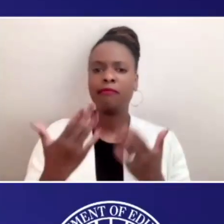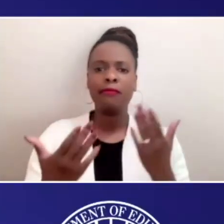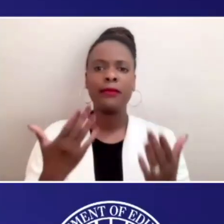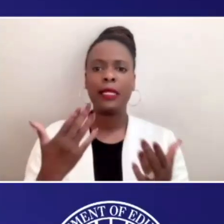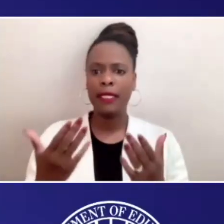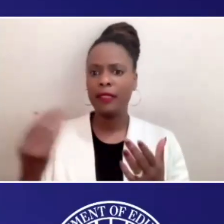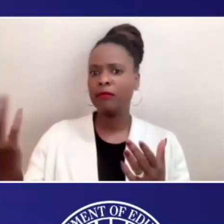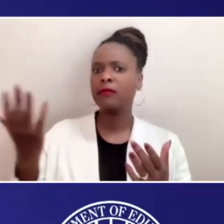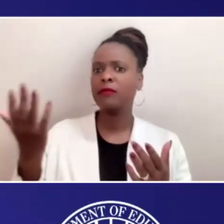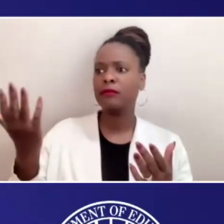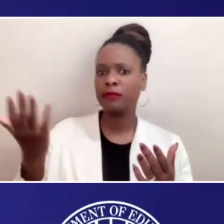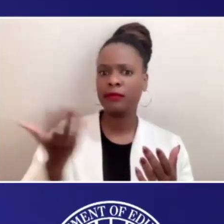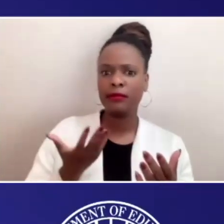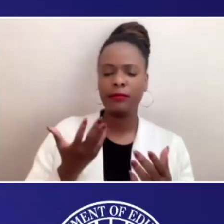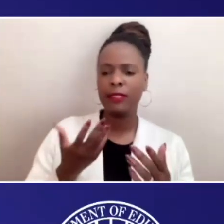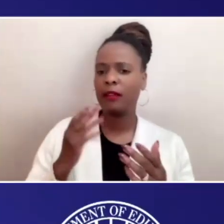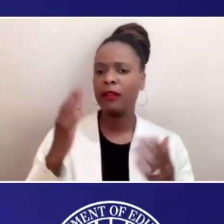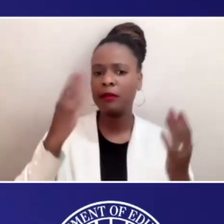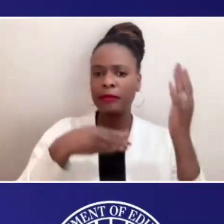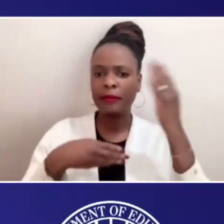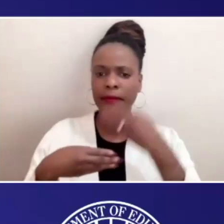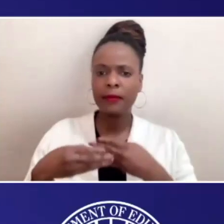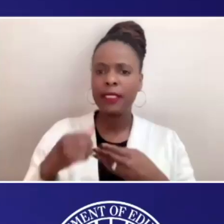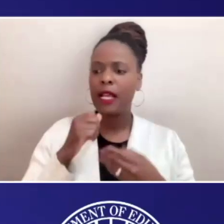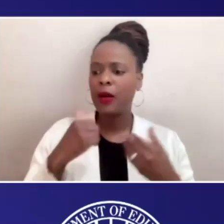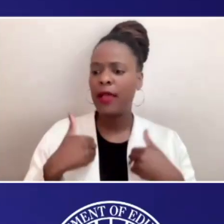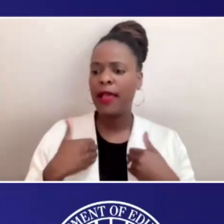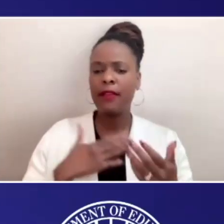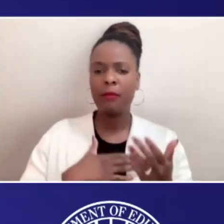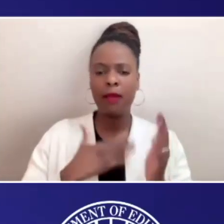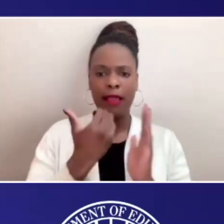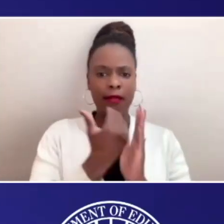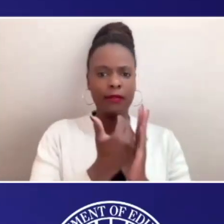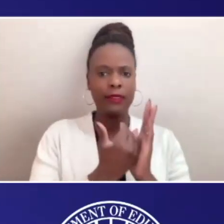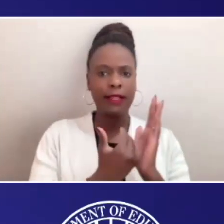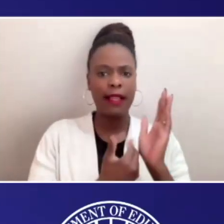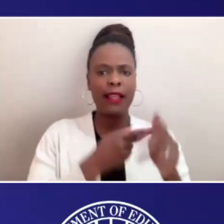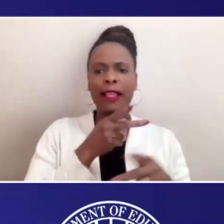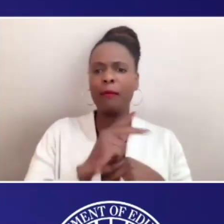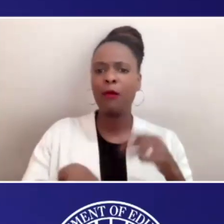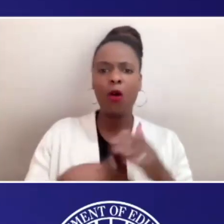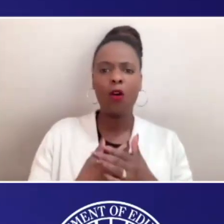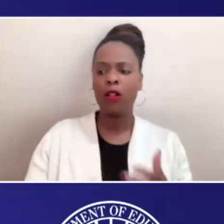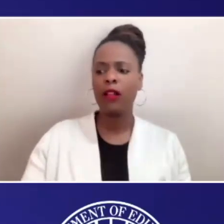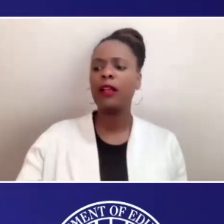and we may not have just seen it. I don't have it in my stack, and I keep them all, and it's not in my stack, so I apologize for that.